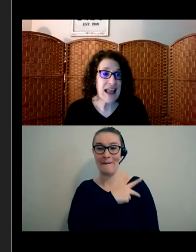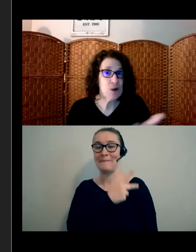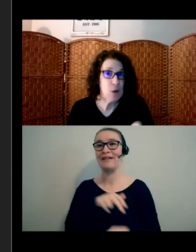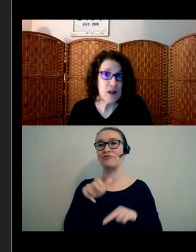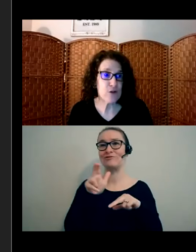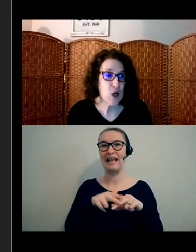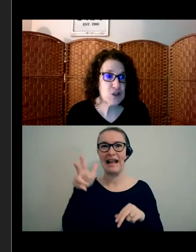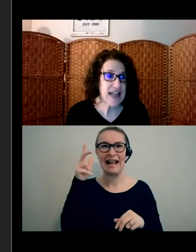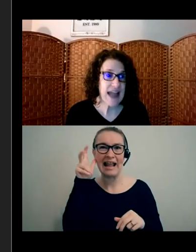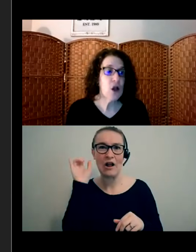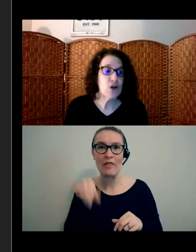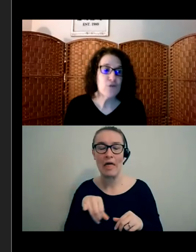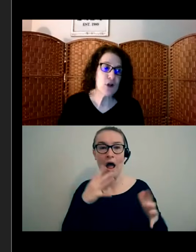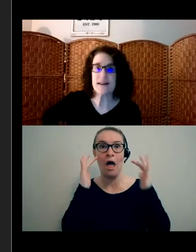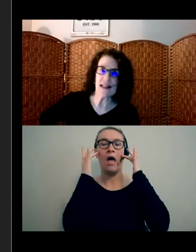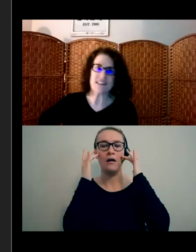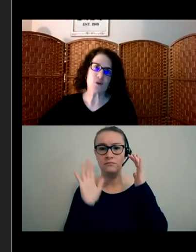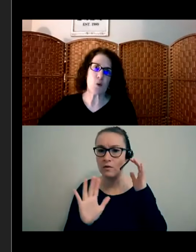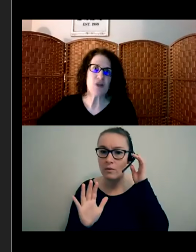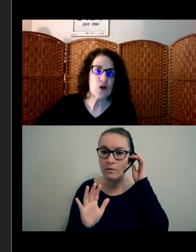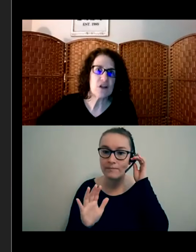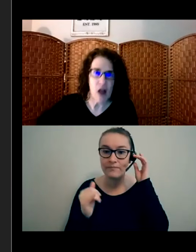and you hear the nurse say "you forgot to look into his heart, doctor."